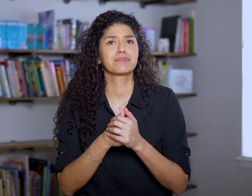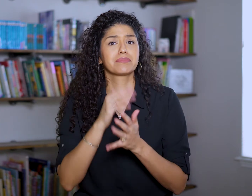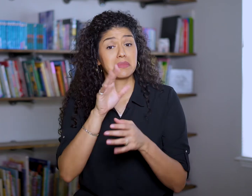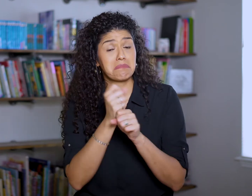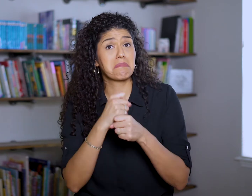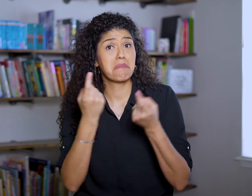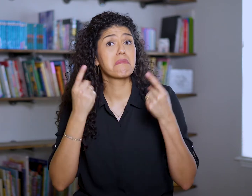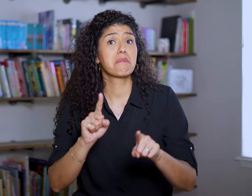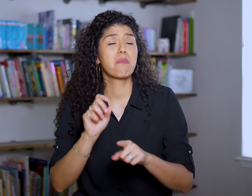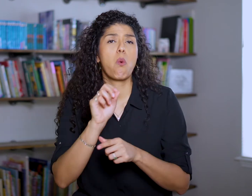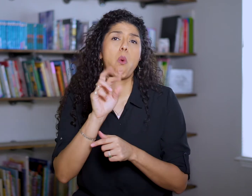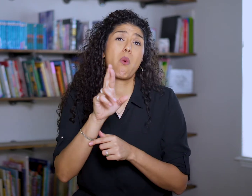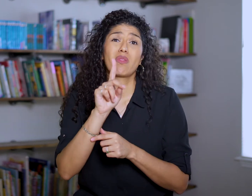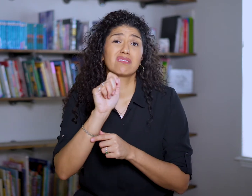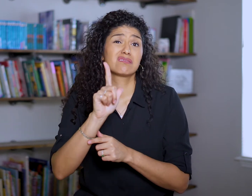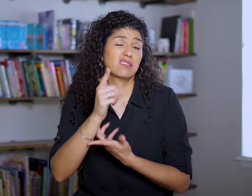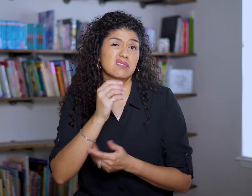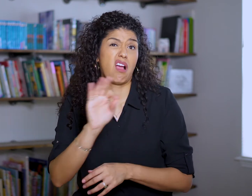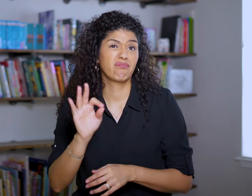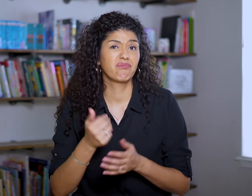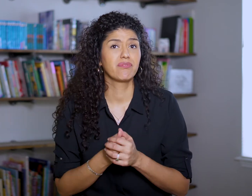Make it happen or the deal is off.”